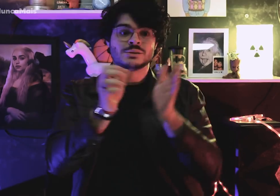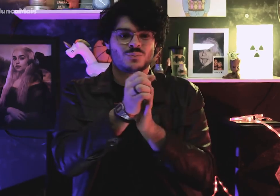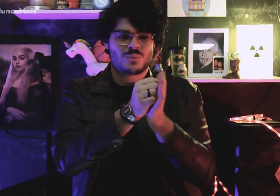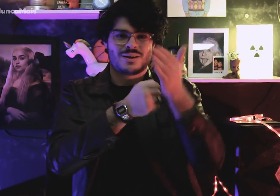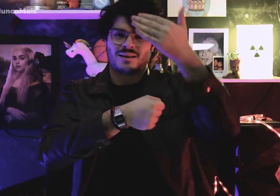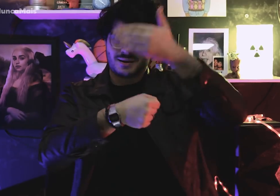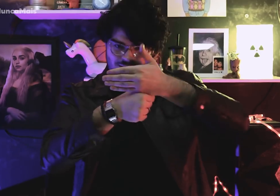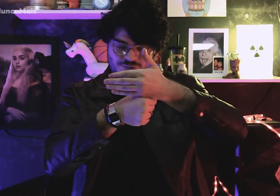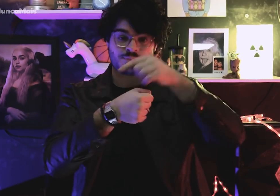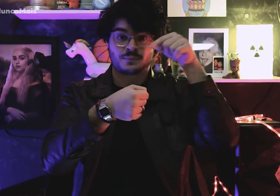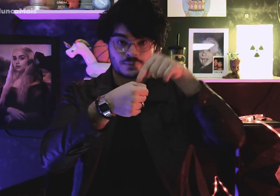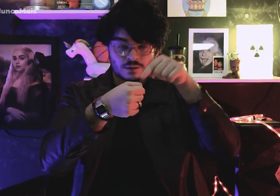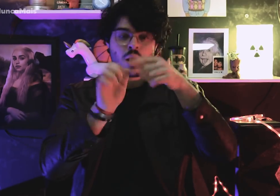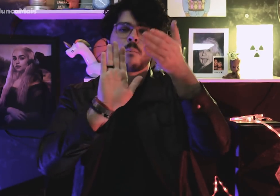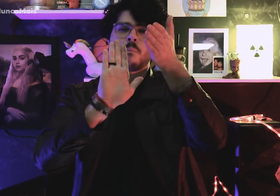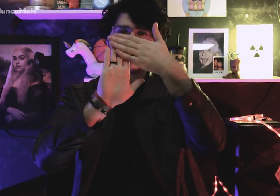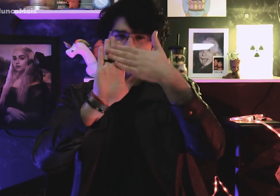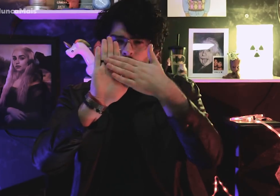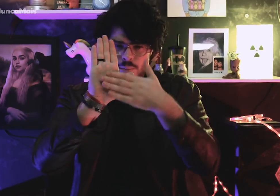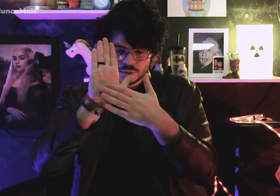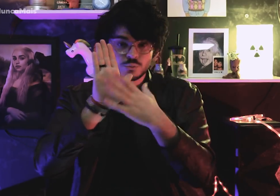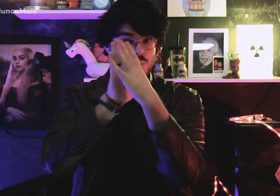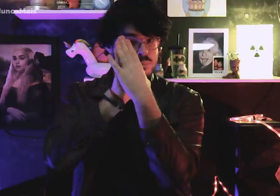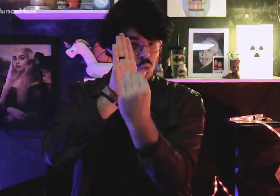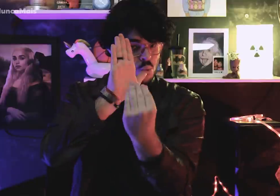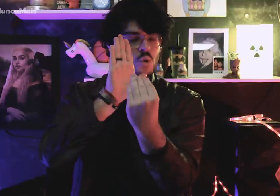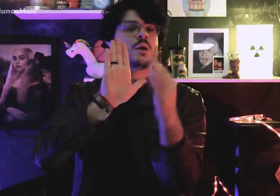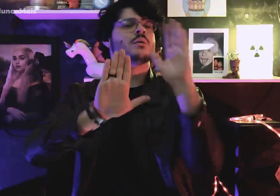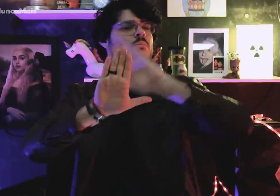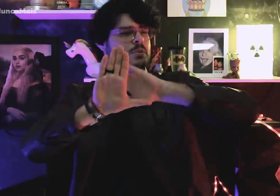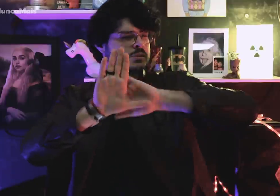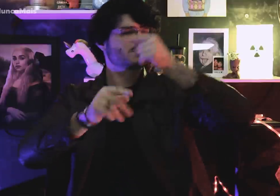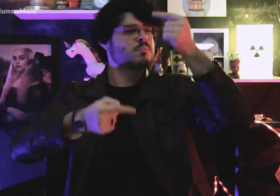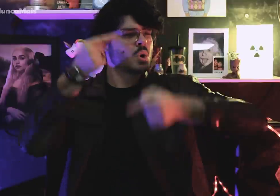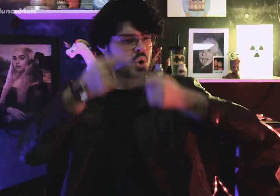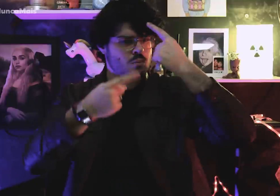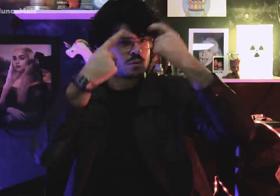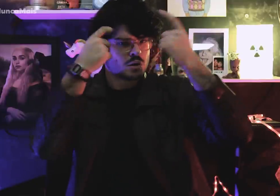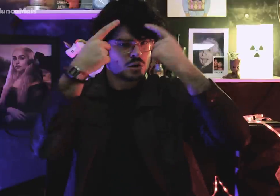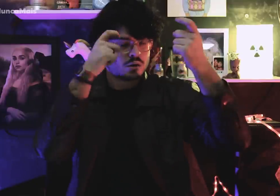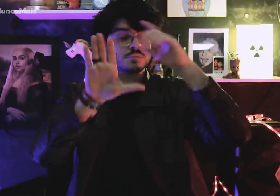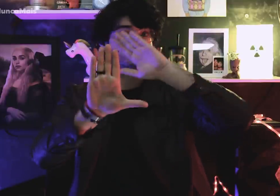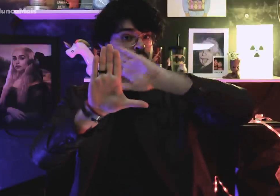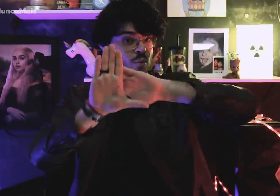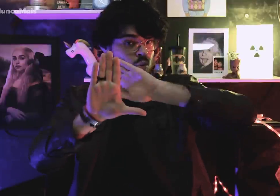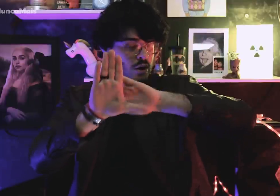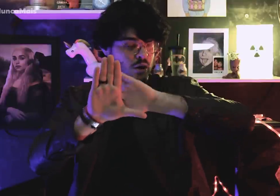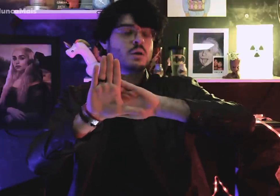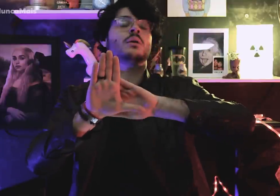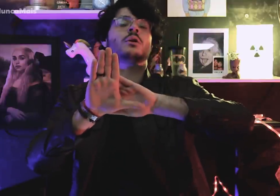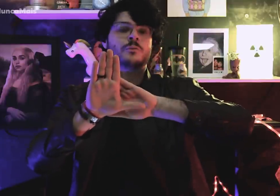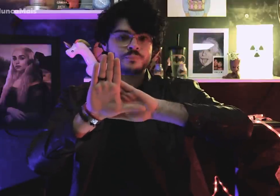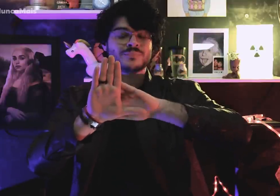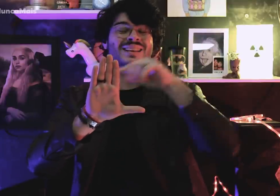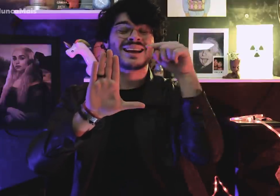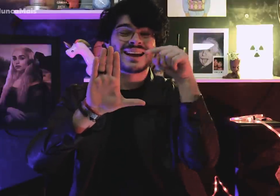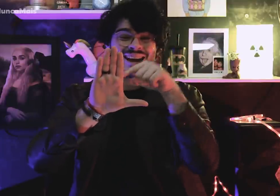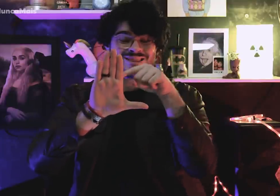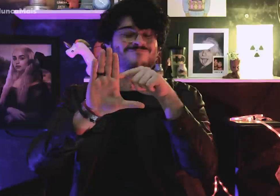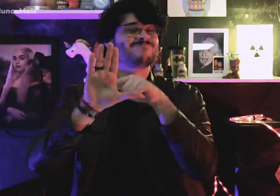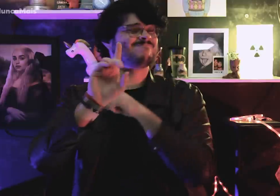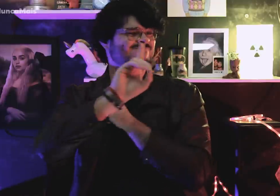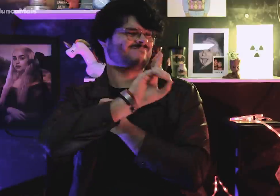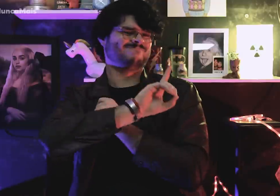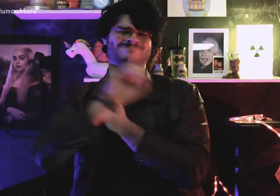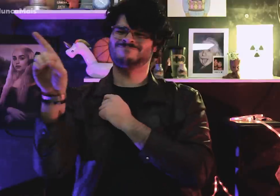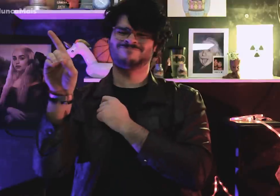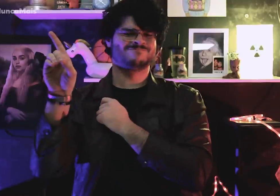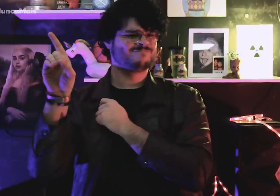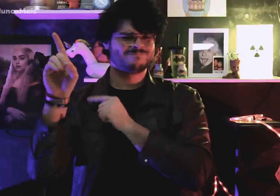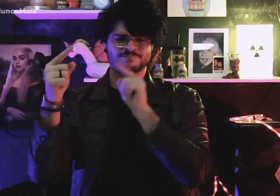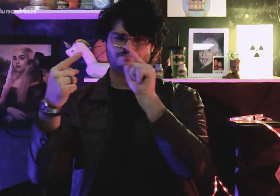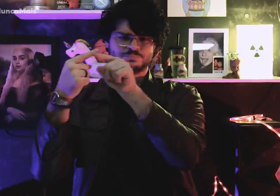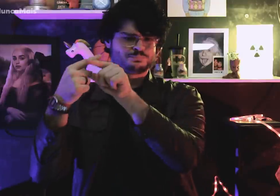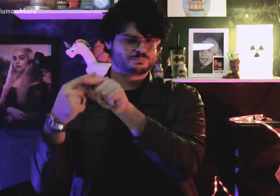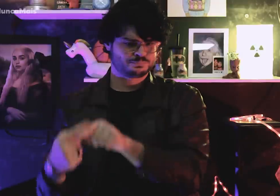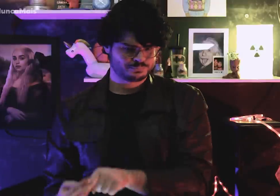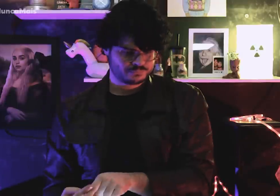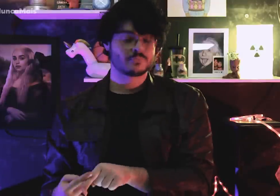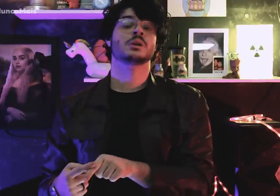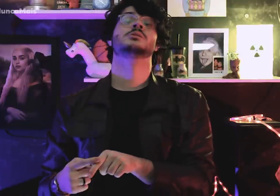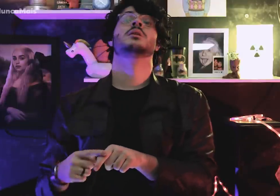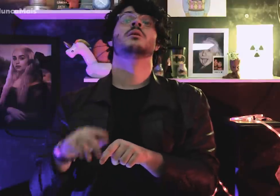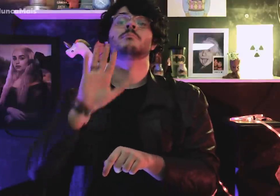Fascism is a model of far-right political ideology,